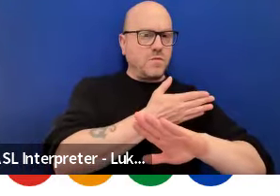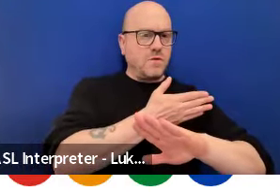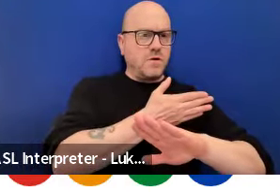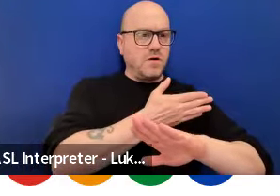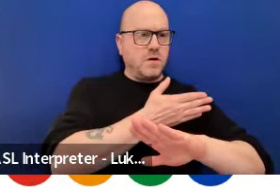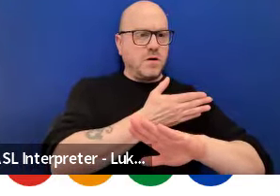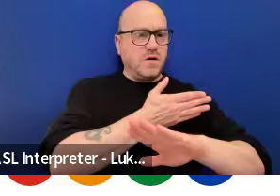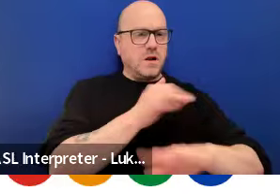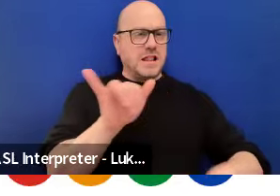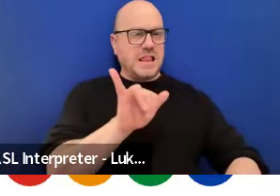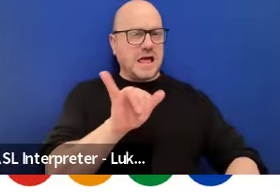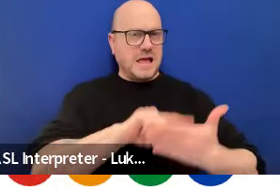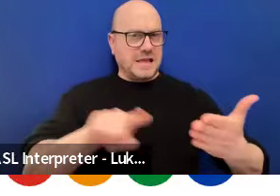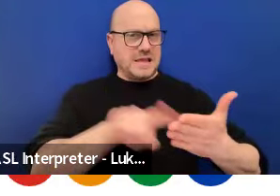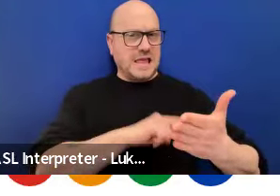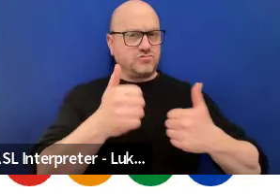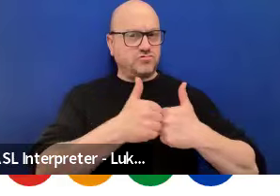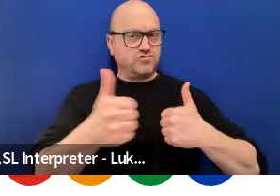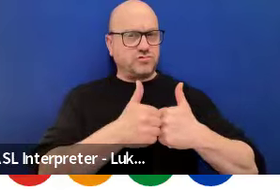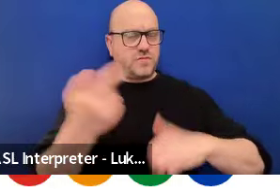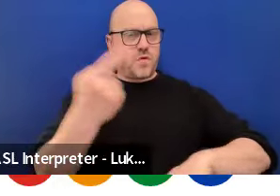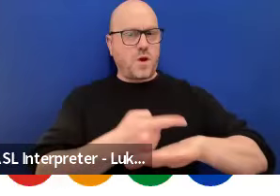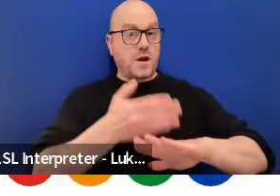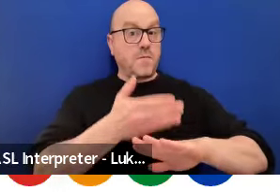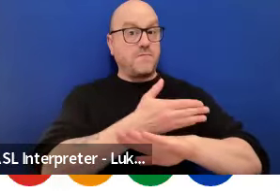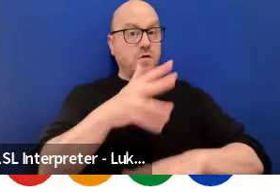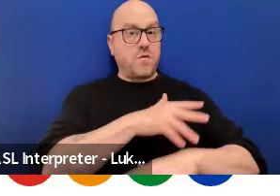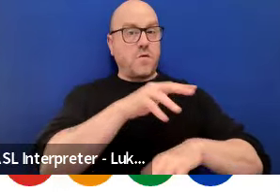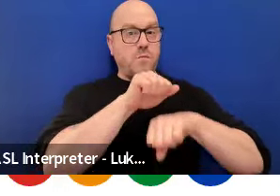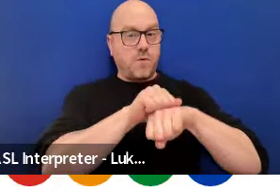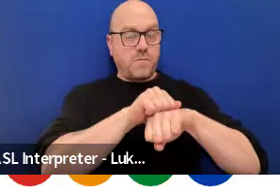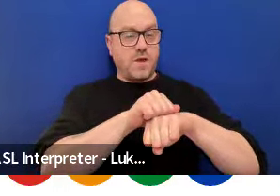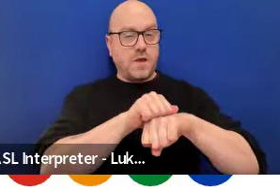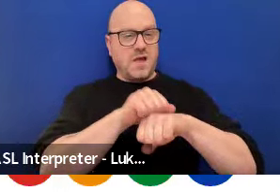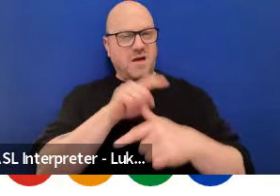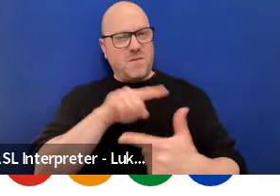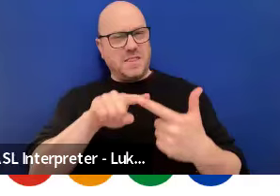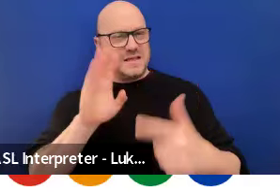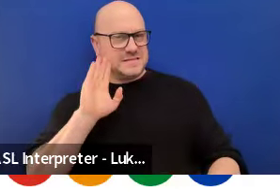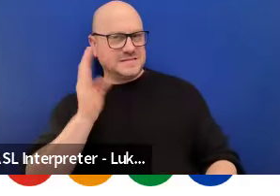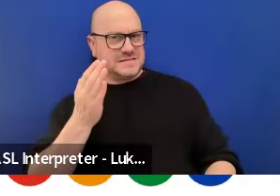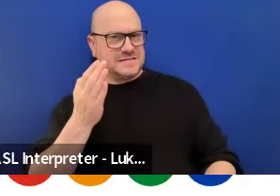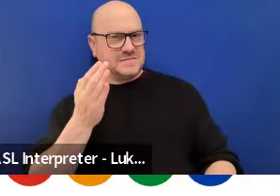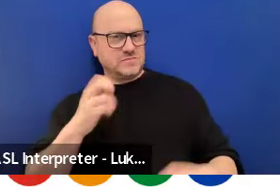CONSUMERS WILL CALL THE DAY BEFORE. THEY WILL CANCEL THE TRIP THE